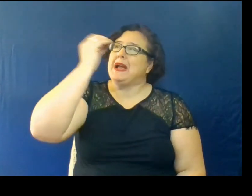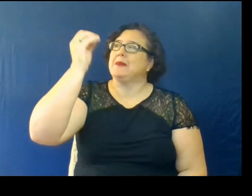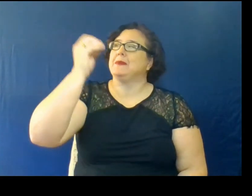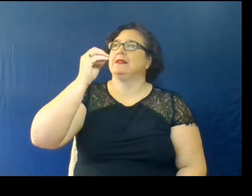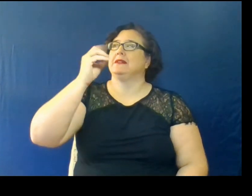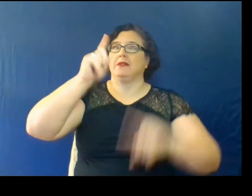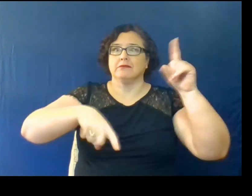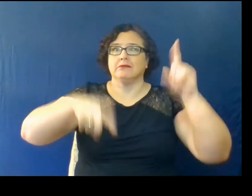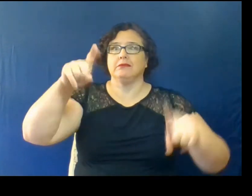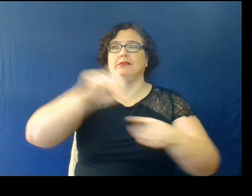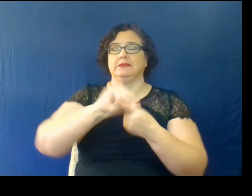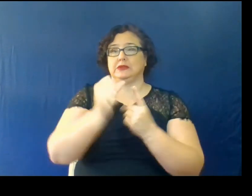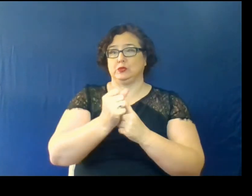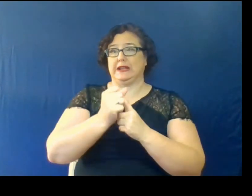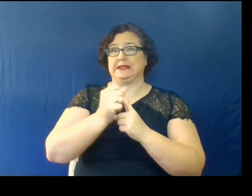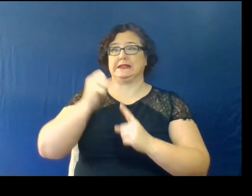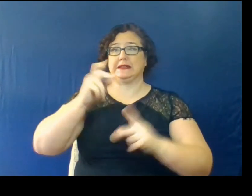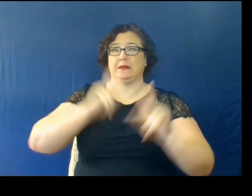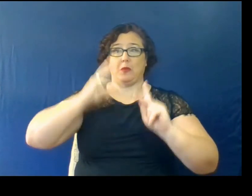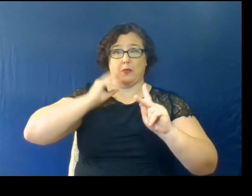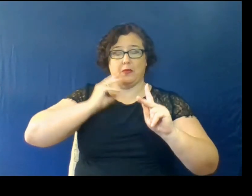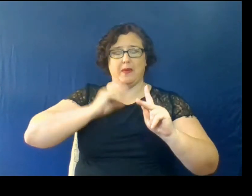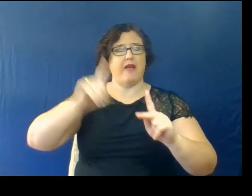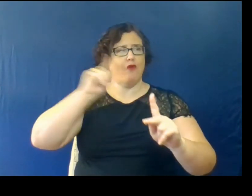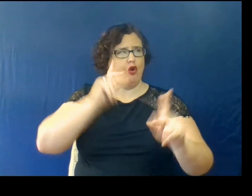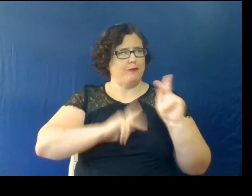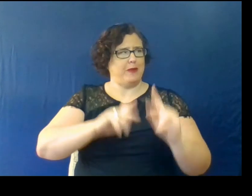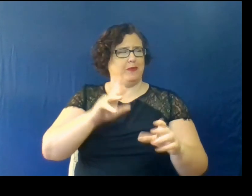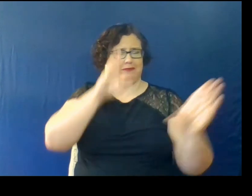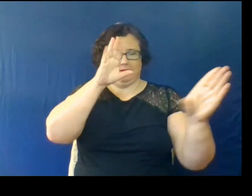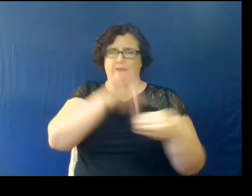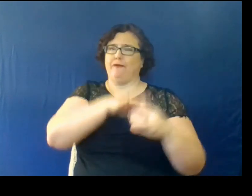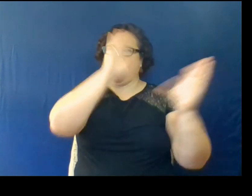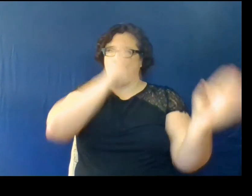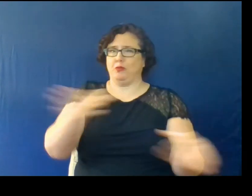I've heard a lot of people talking about a vote plan and at first I thought gosh that's kind of